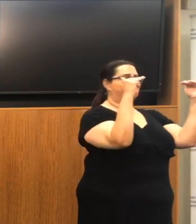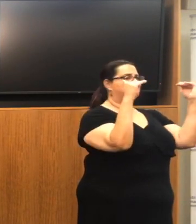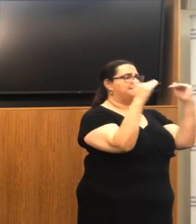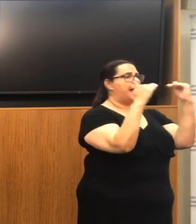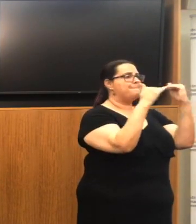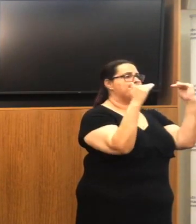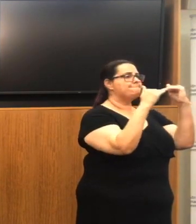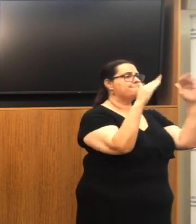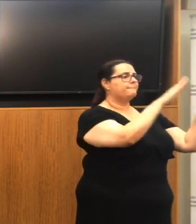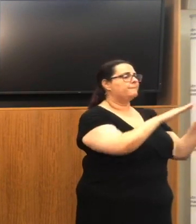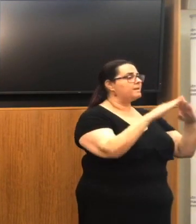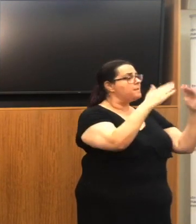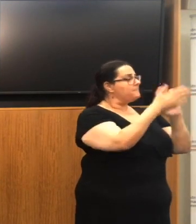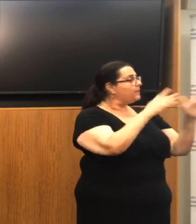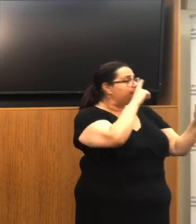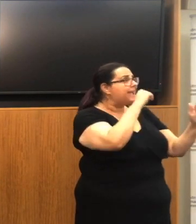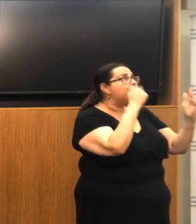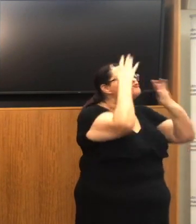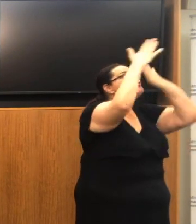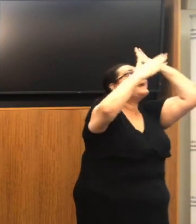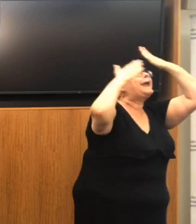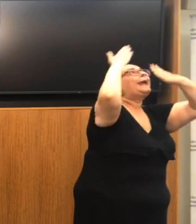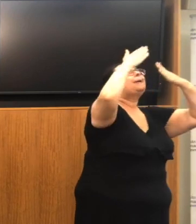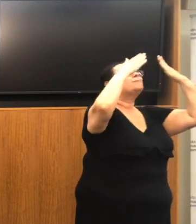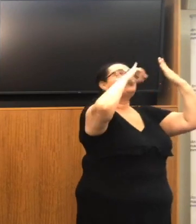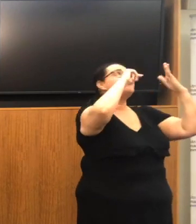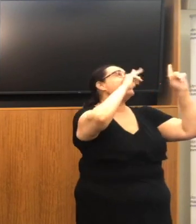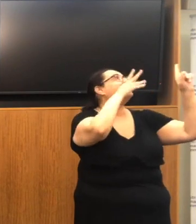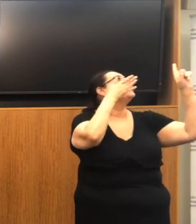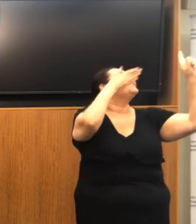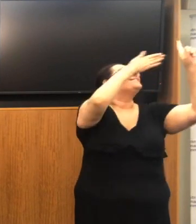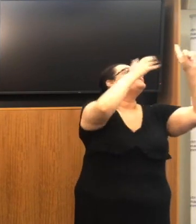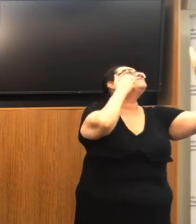and to hope and to look forward into that future.